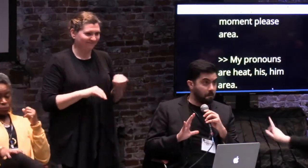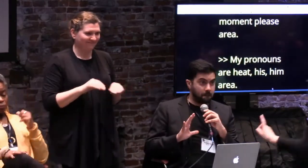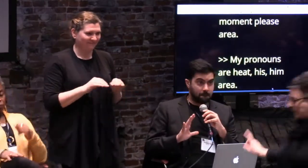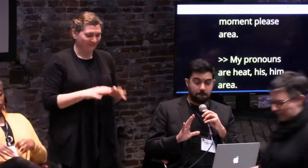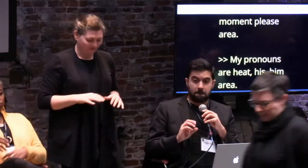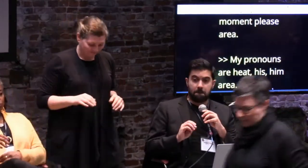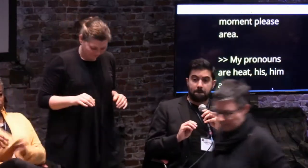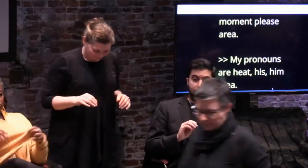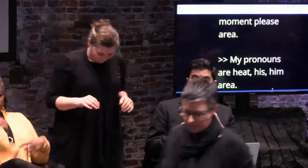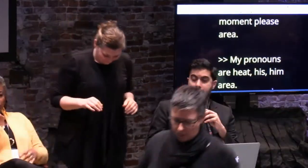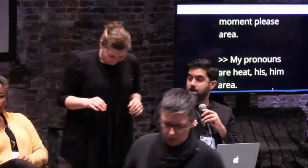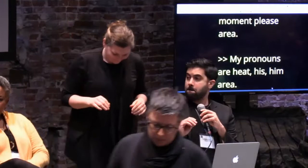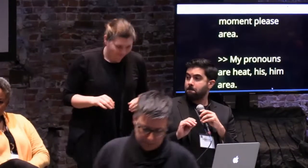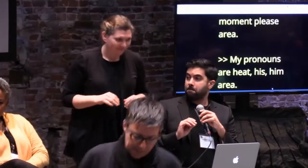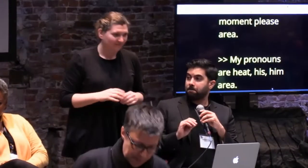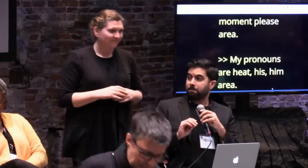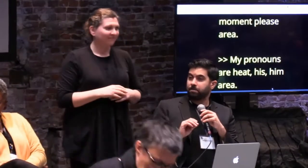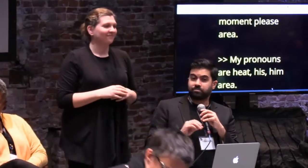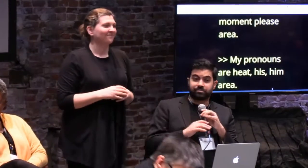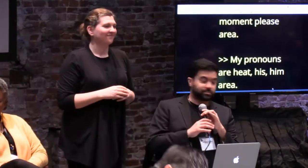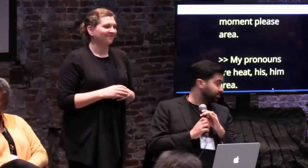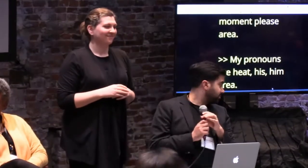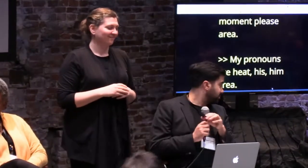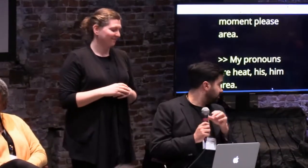Yes, just stand by. We're just making some additional accommodations.